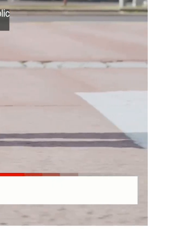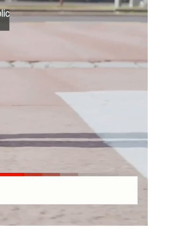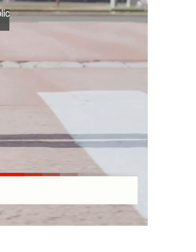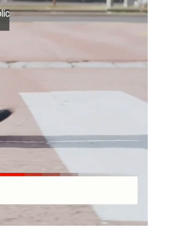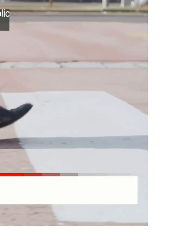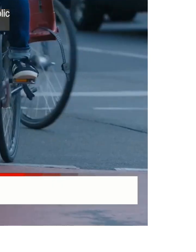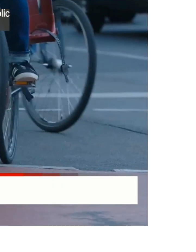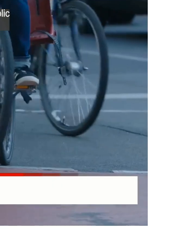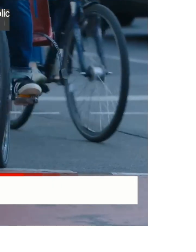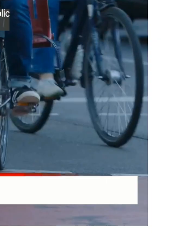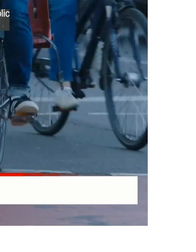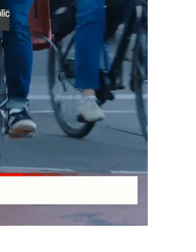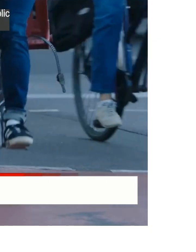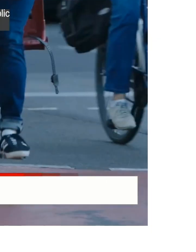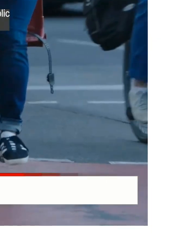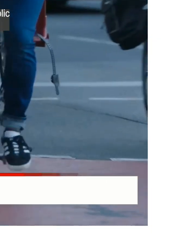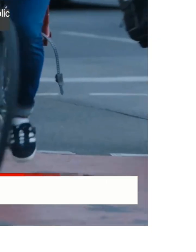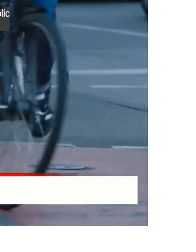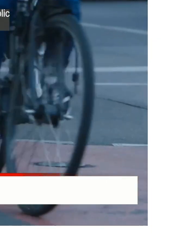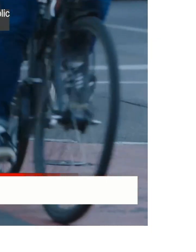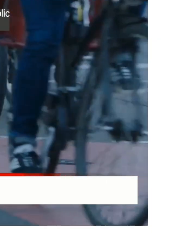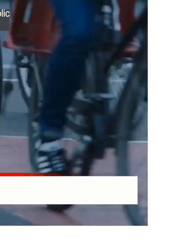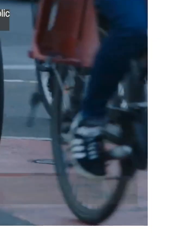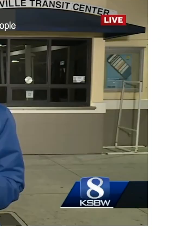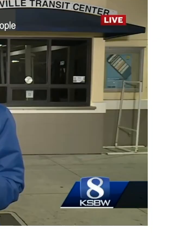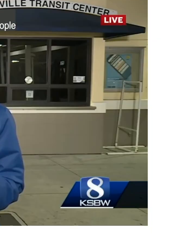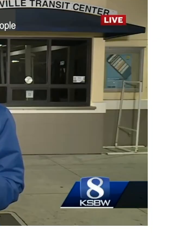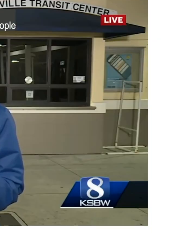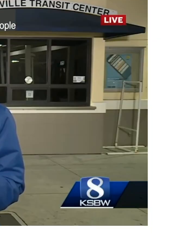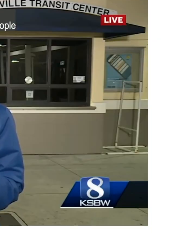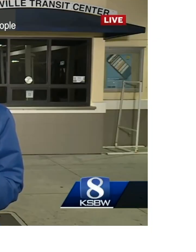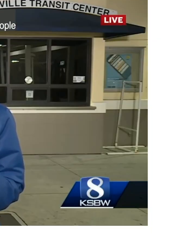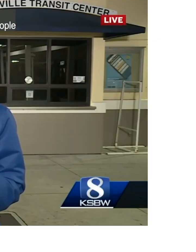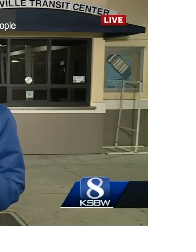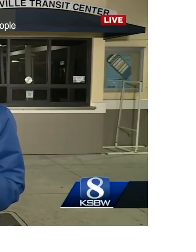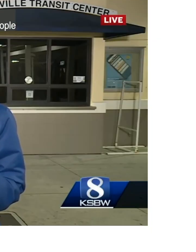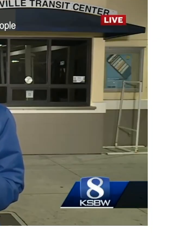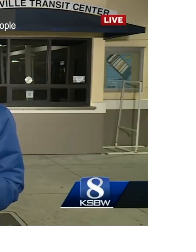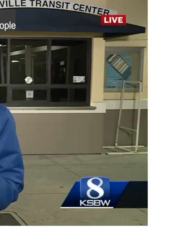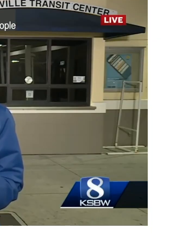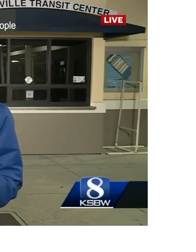Humbolt, where public transportation options are limited. For one full week, Santa Cruz County and